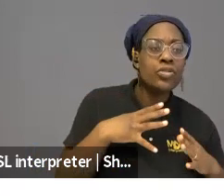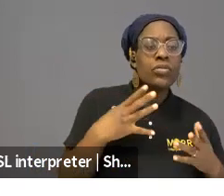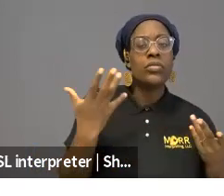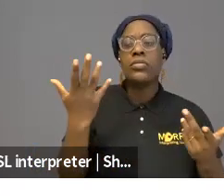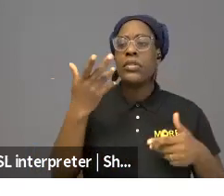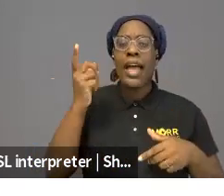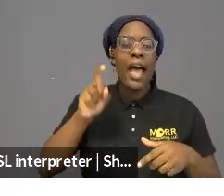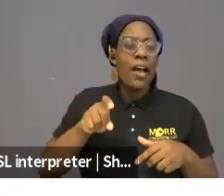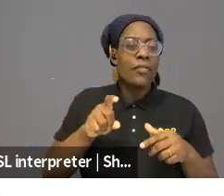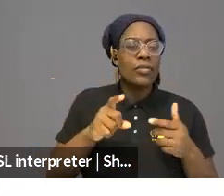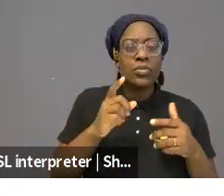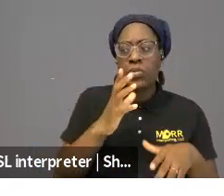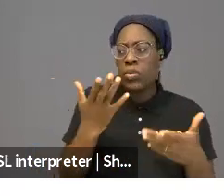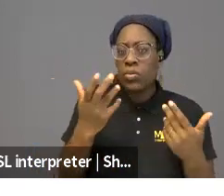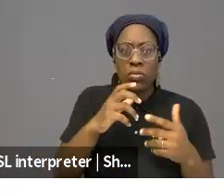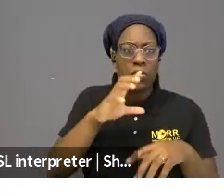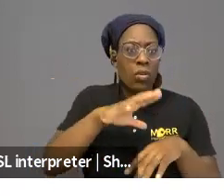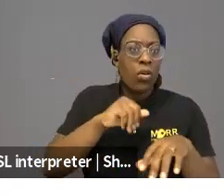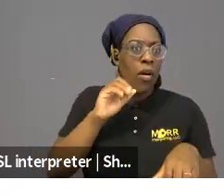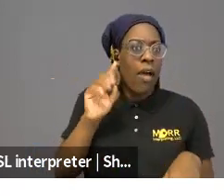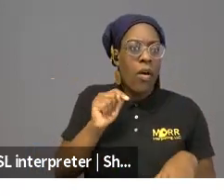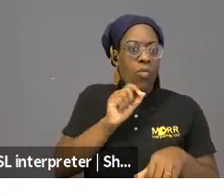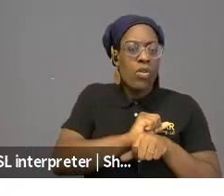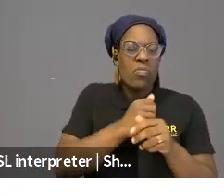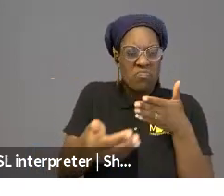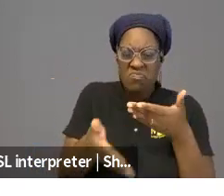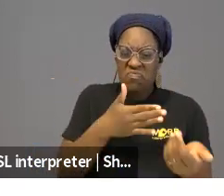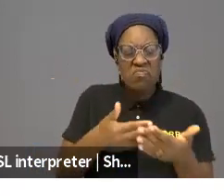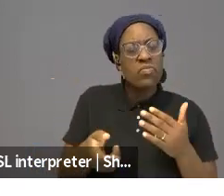For me, it's been helpful just to know that I'm not expected to solve all the challenges